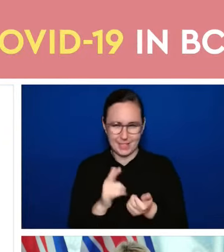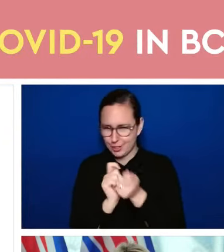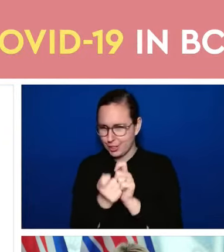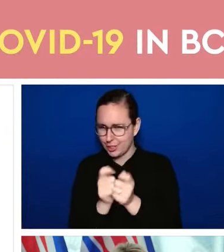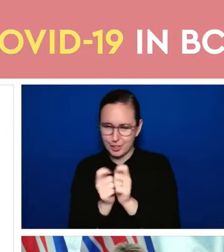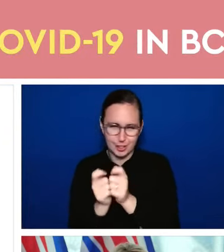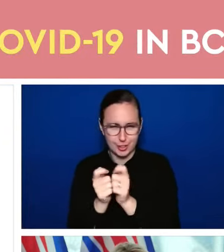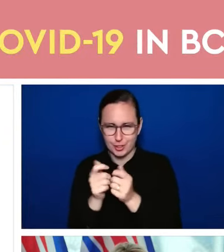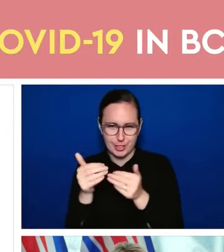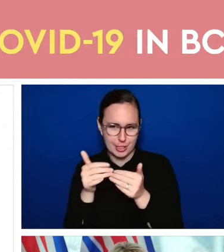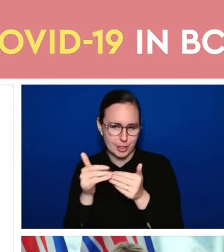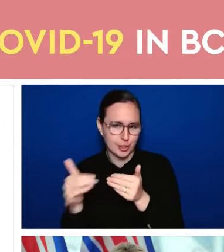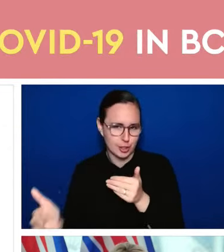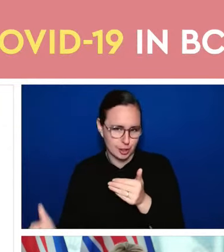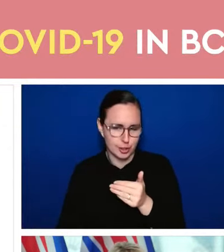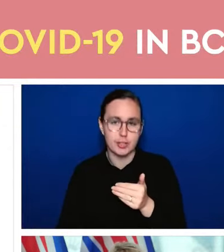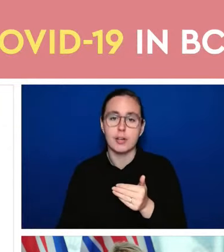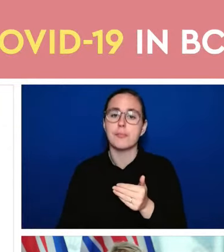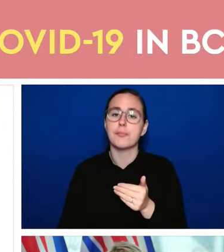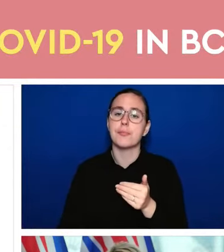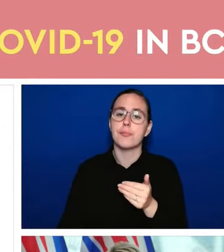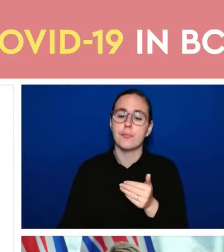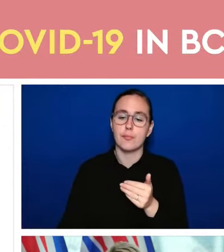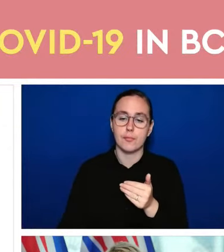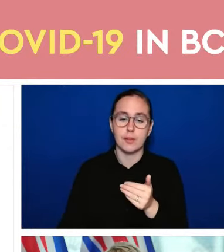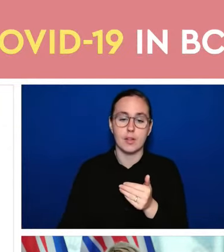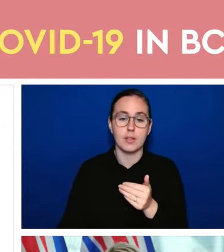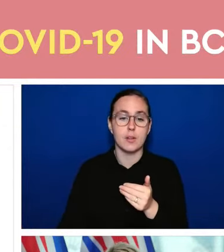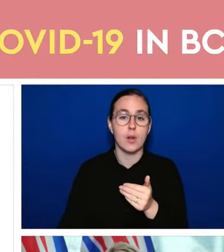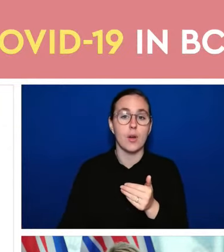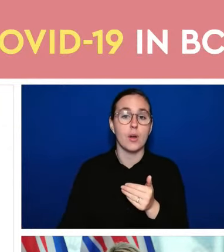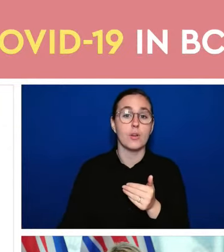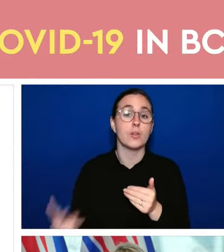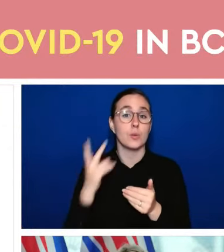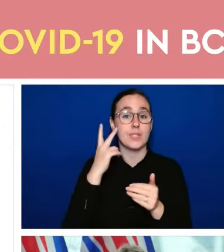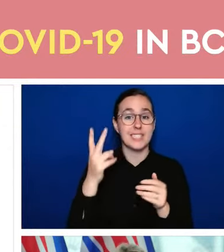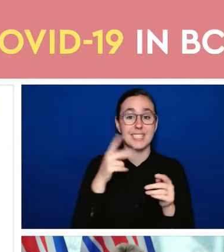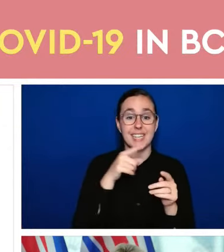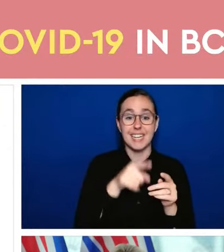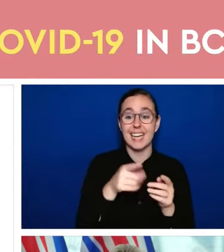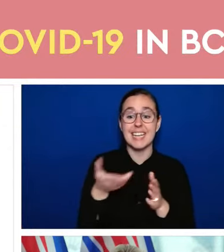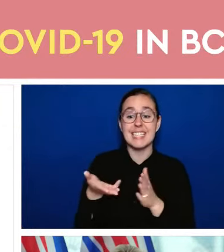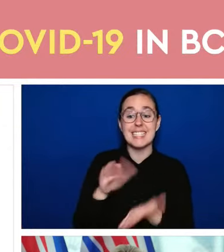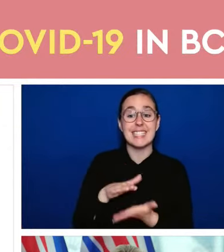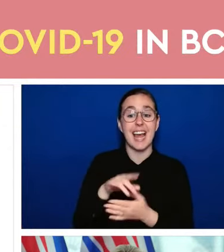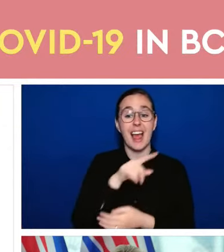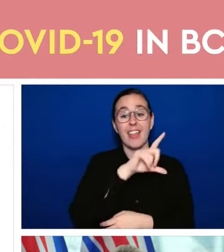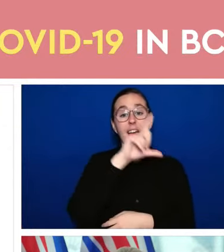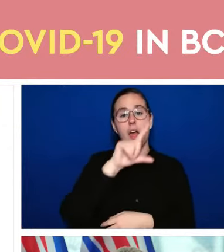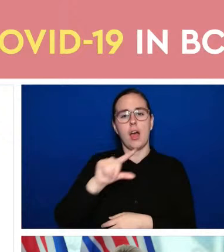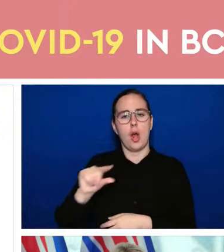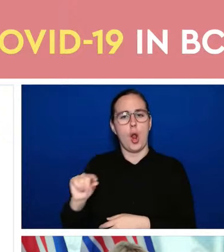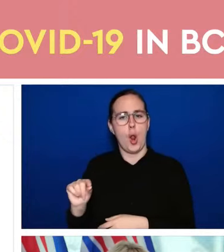see when we look at this. Is death rates from Colwood remain low across the board and that is